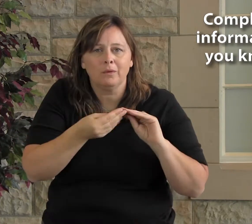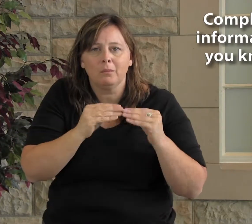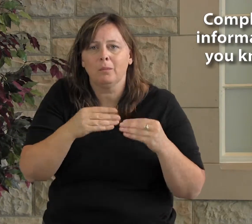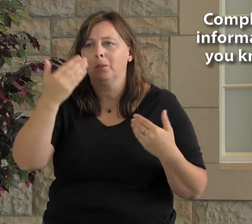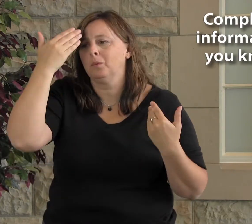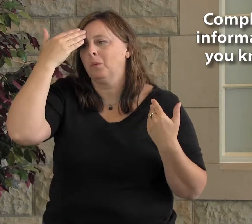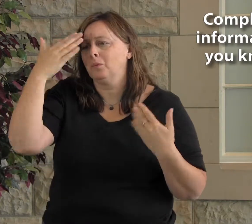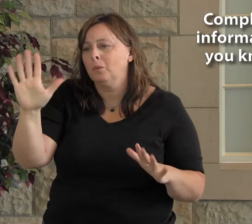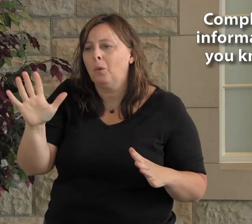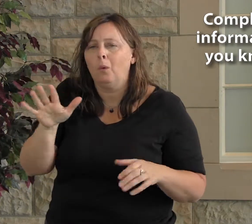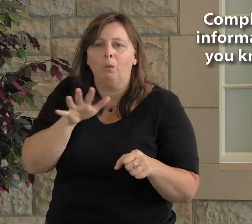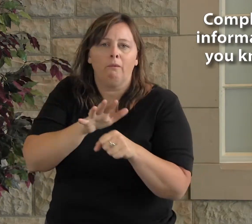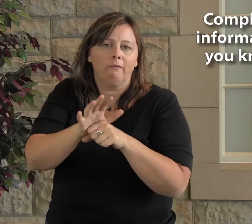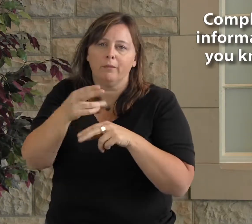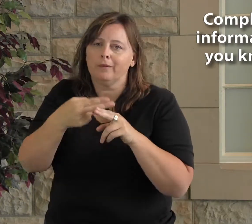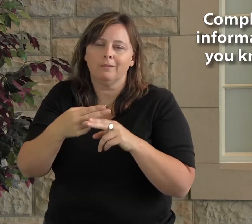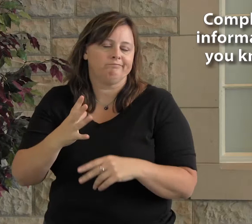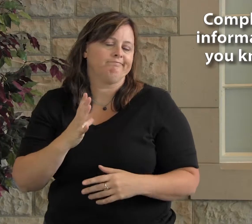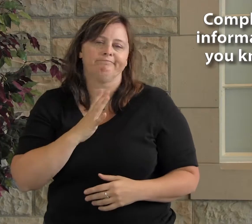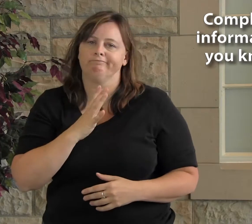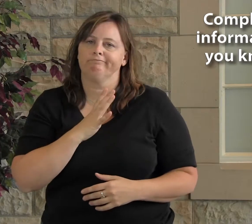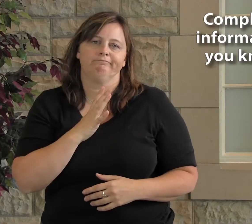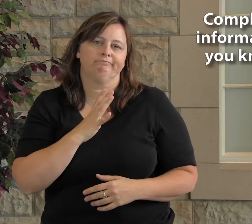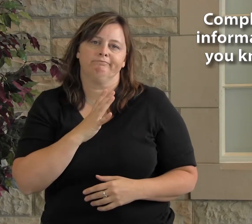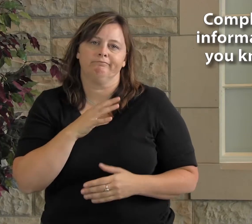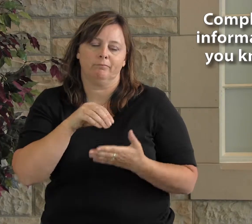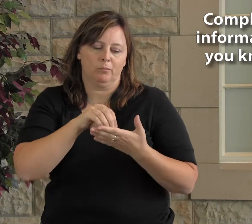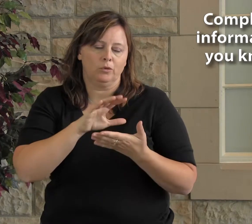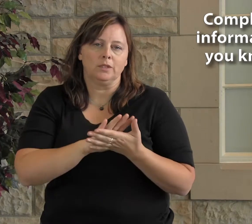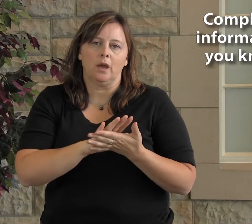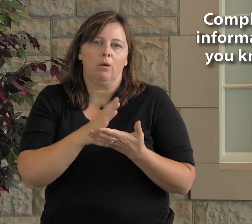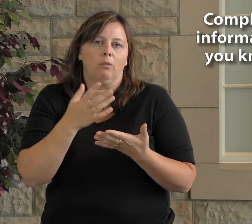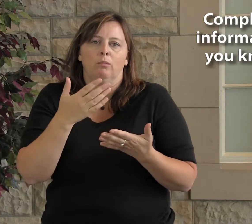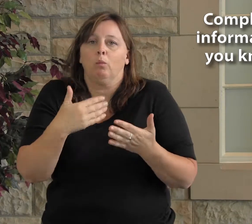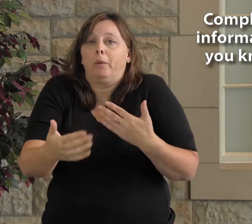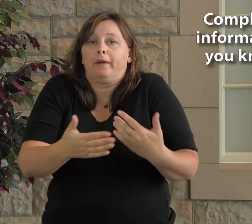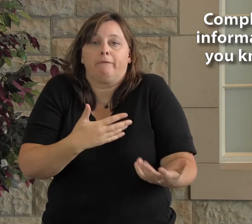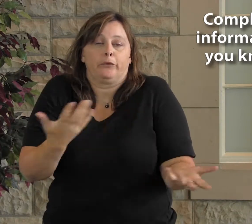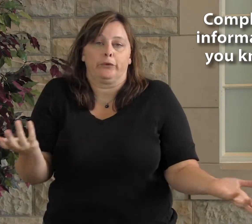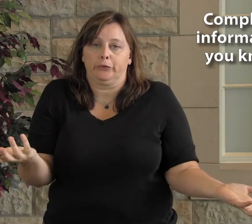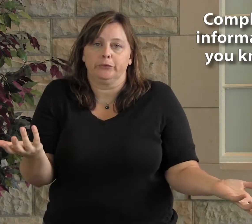If you don't have some information, like the phone number, it is OK. Just put down on the form